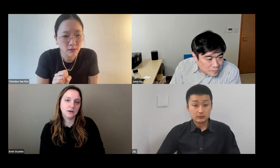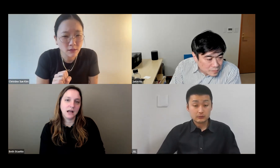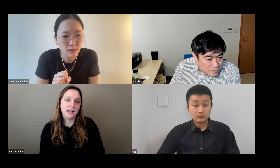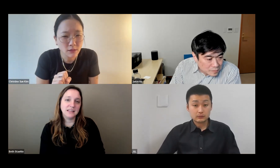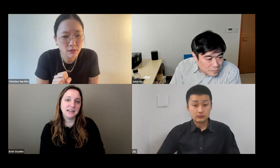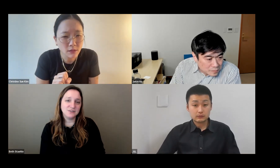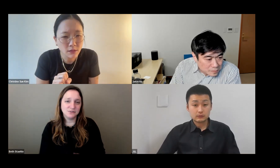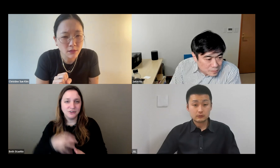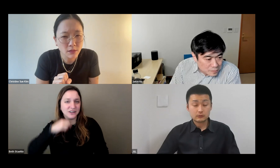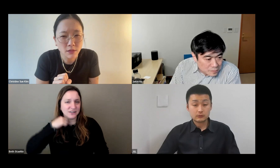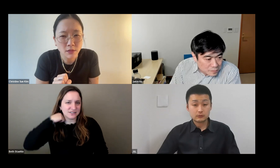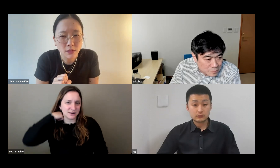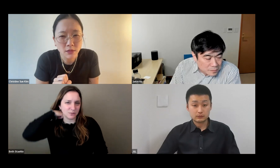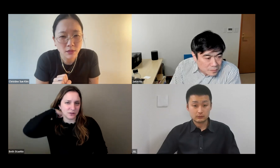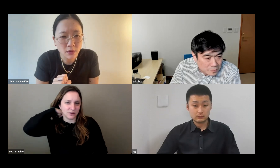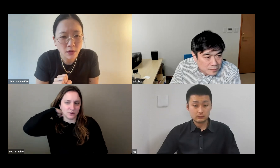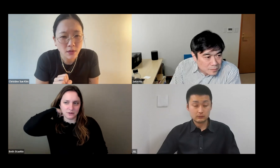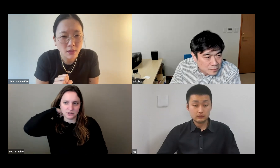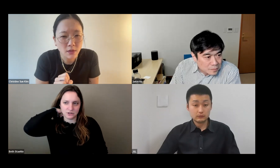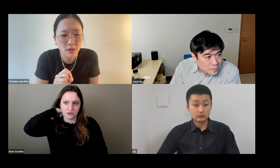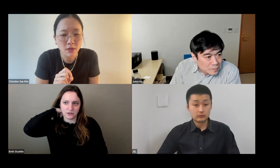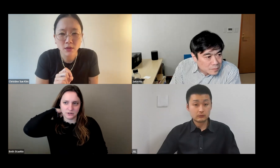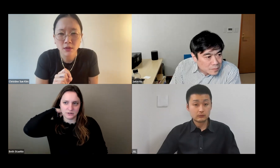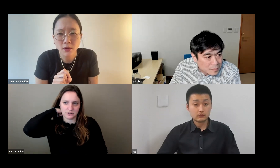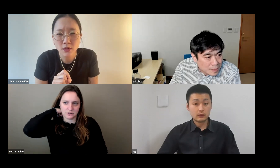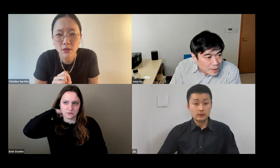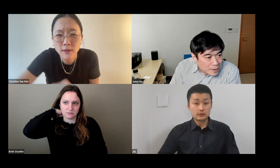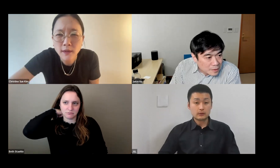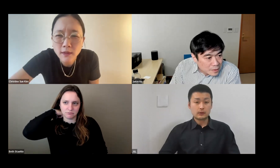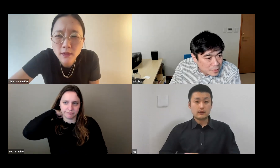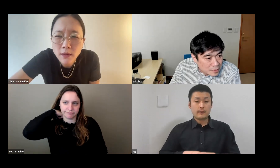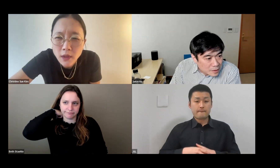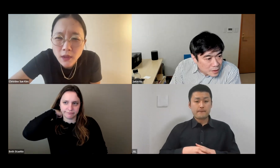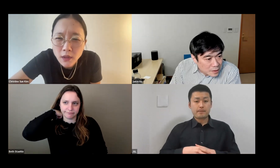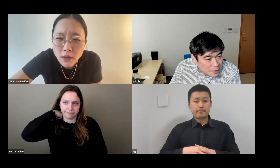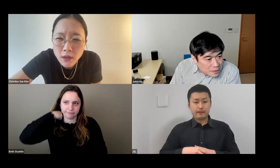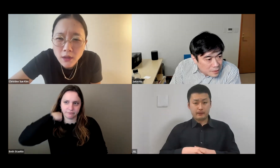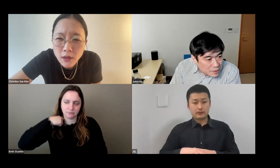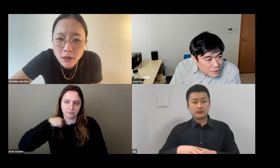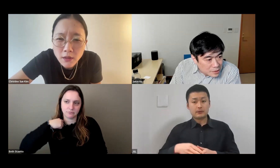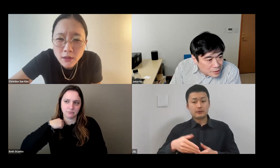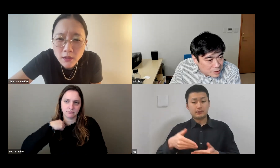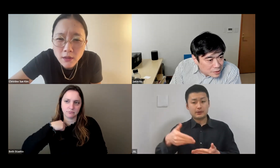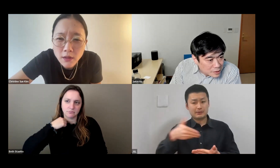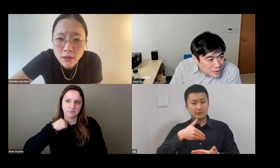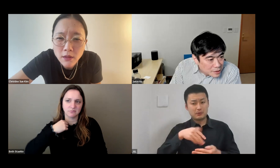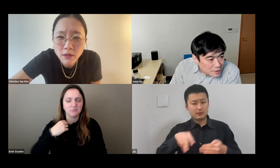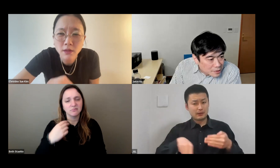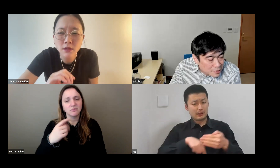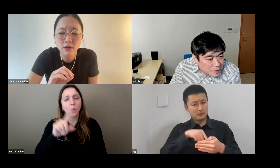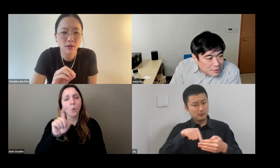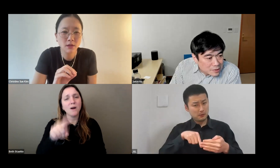I think I don't fully understand what the question is… the question is …